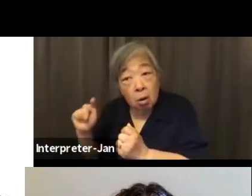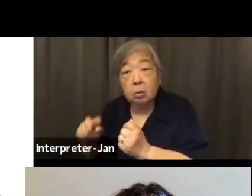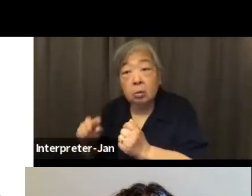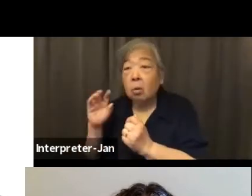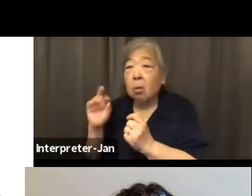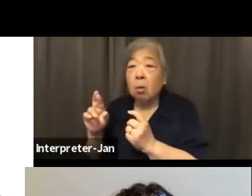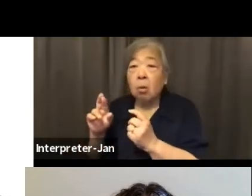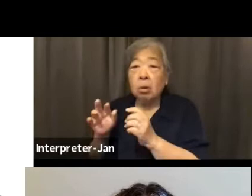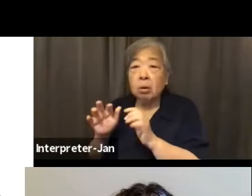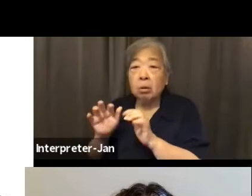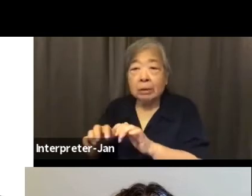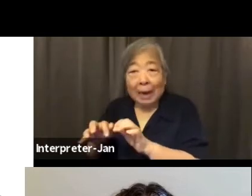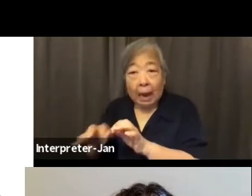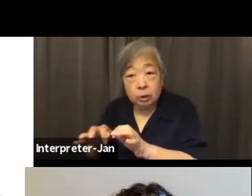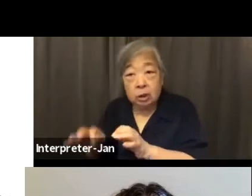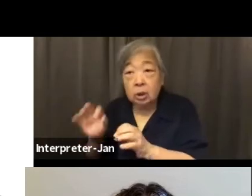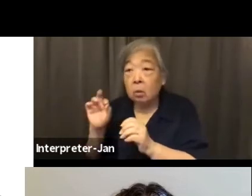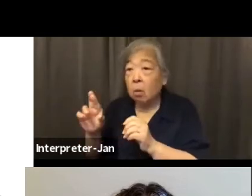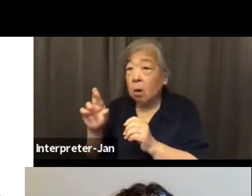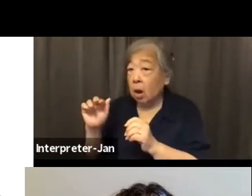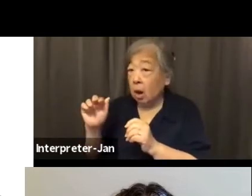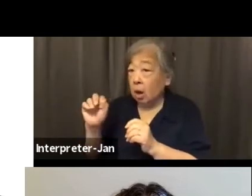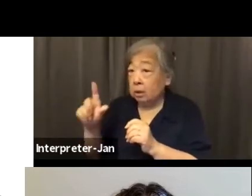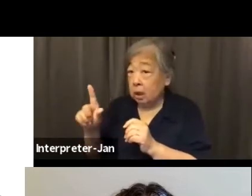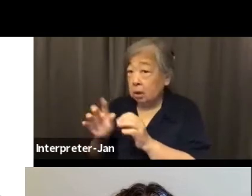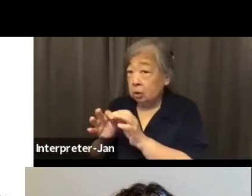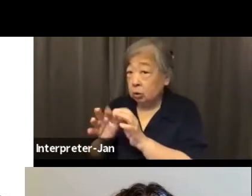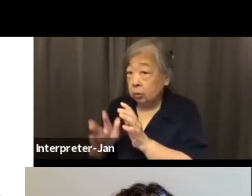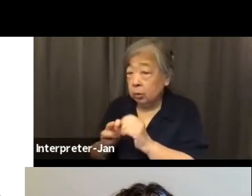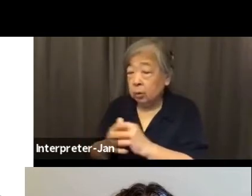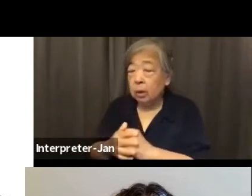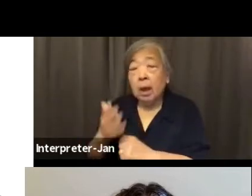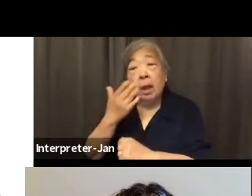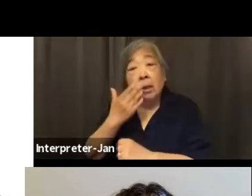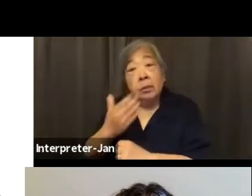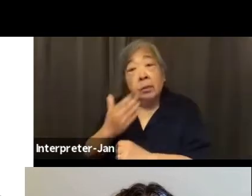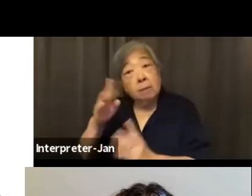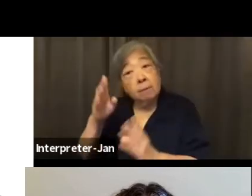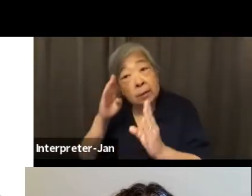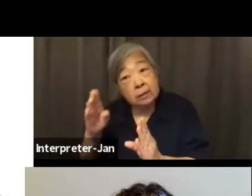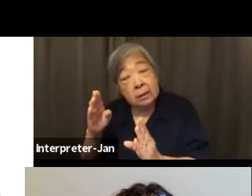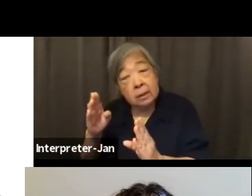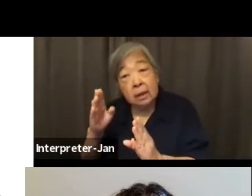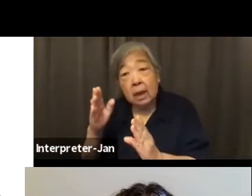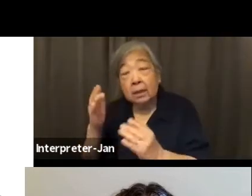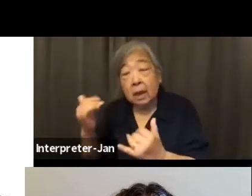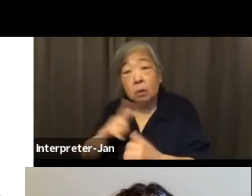And thank you so much for listening, and I will now turn this over to Jamie, who will